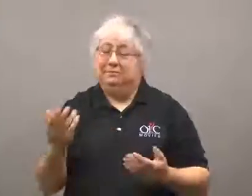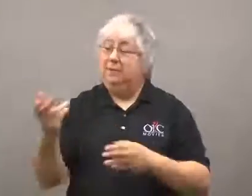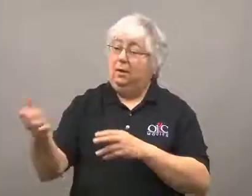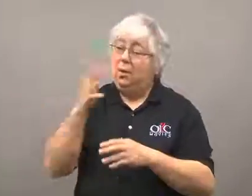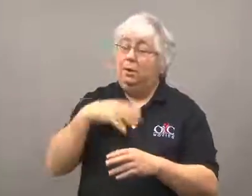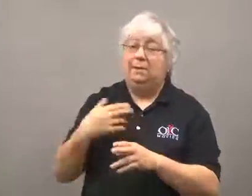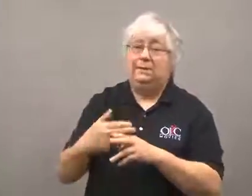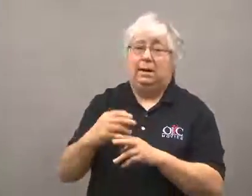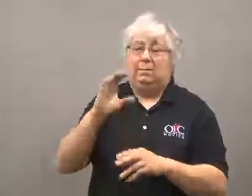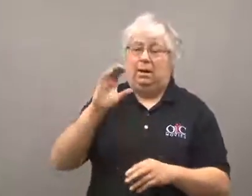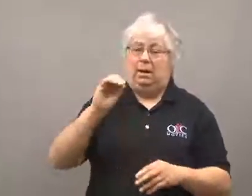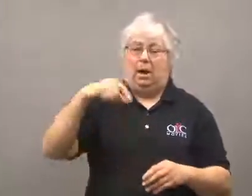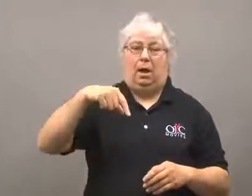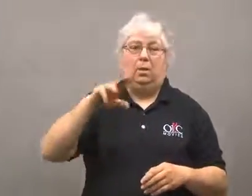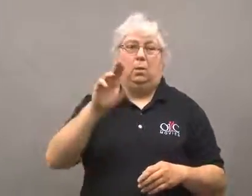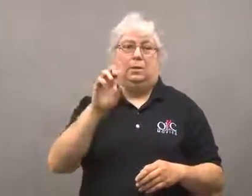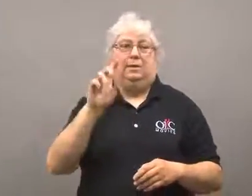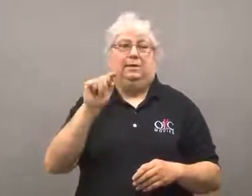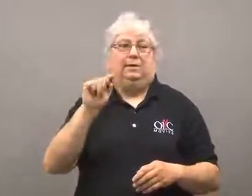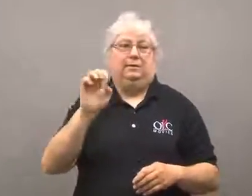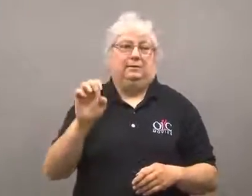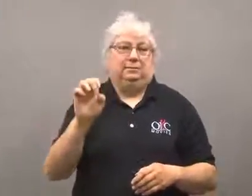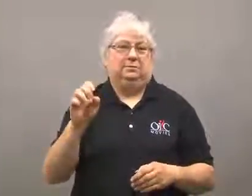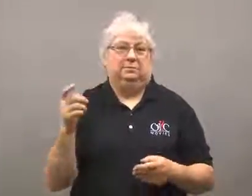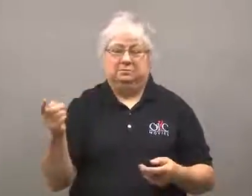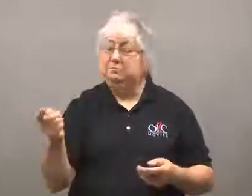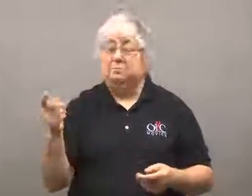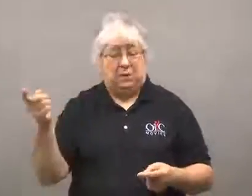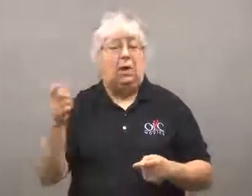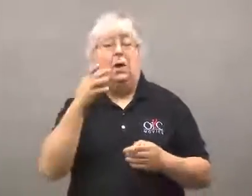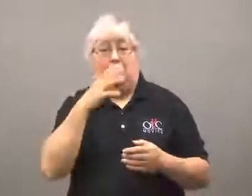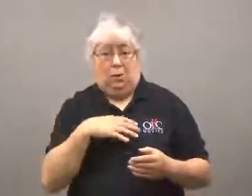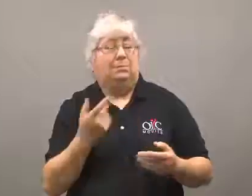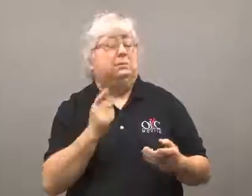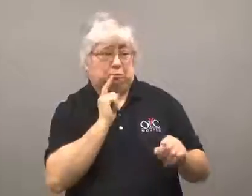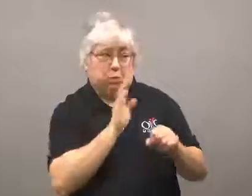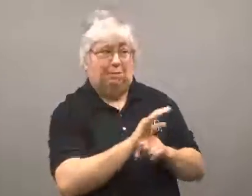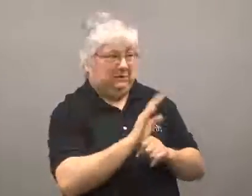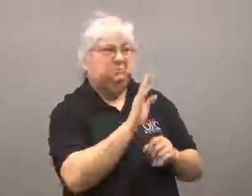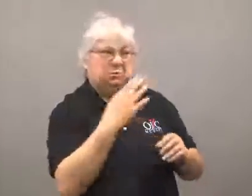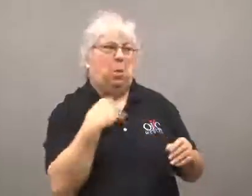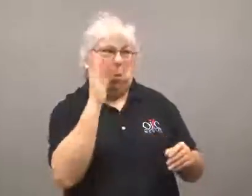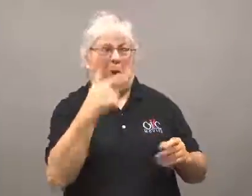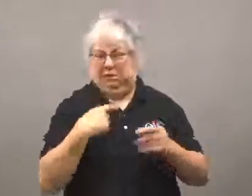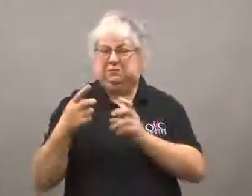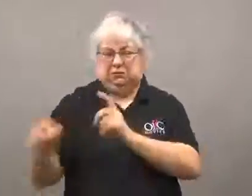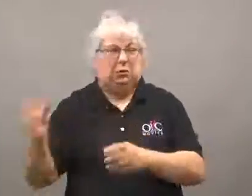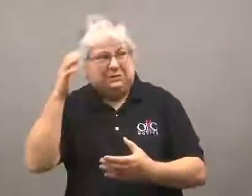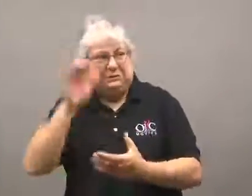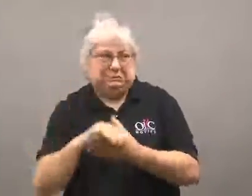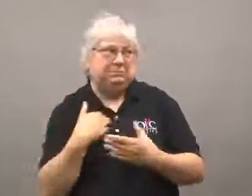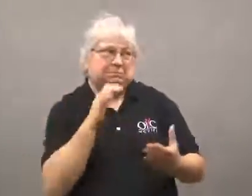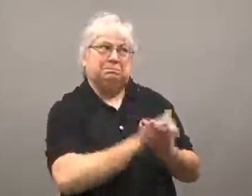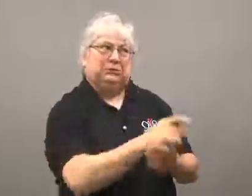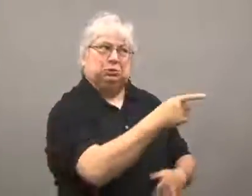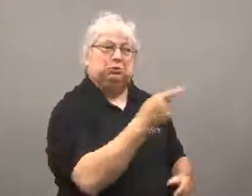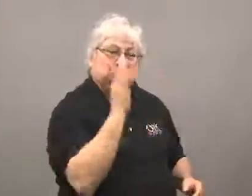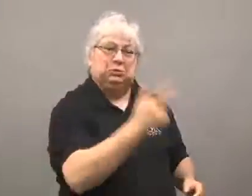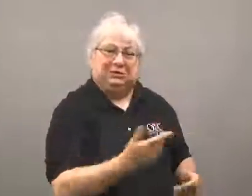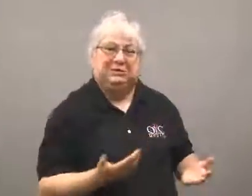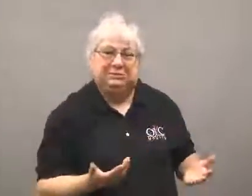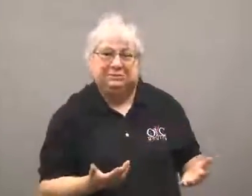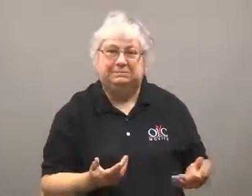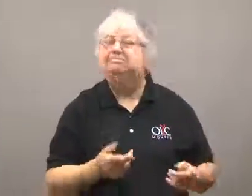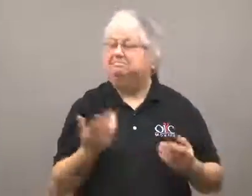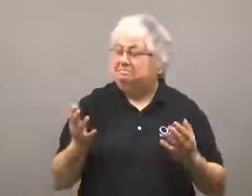This woman, Coquette, had promised to divorce her husband to marry him.